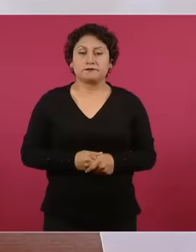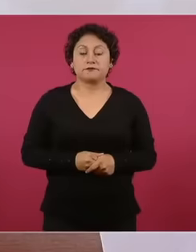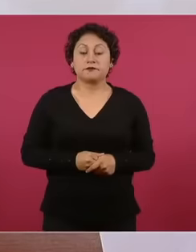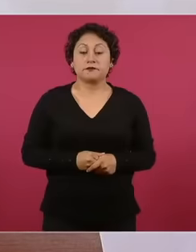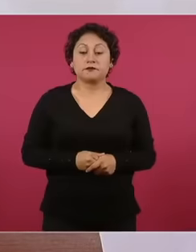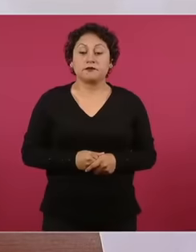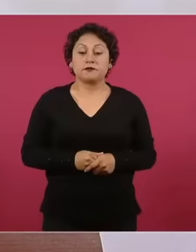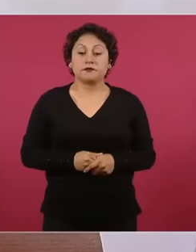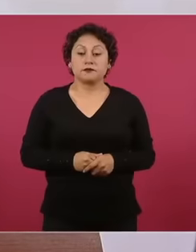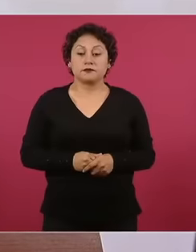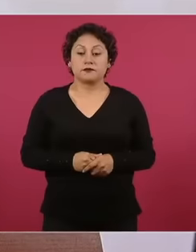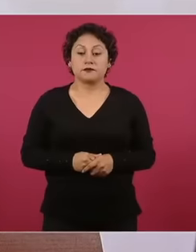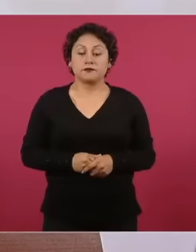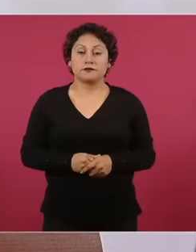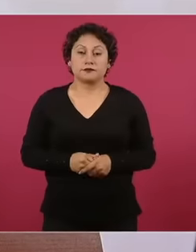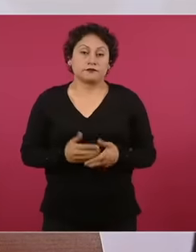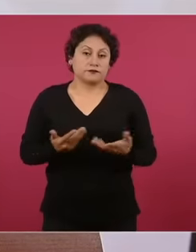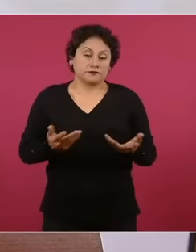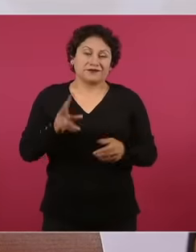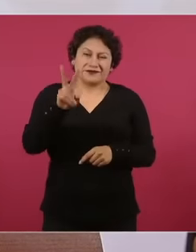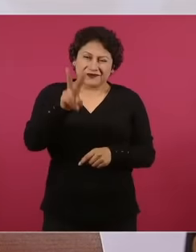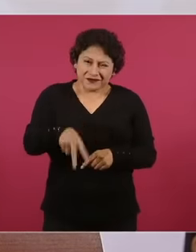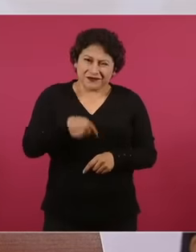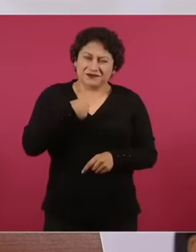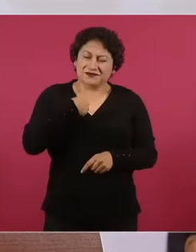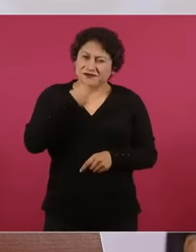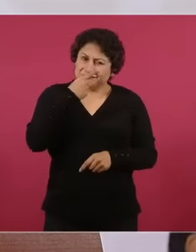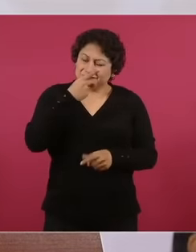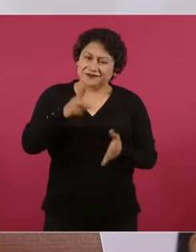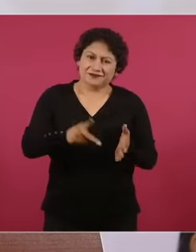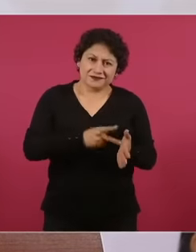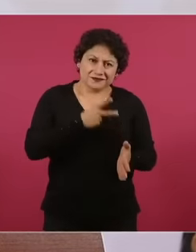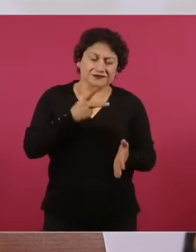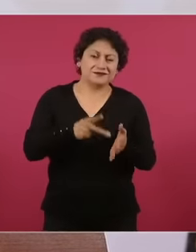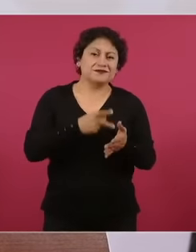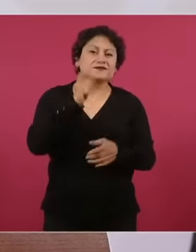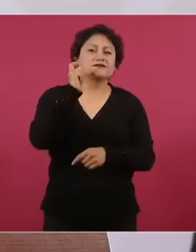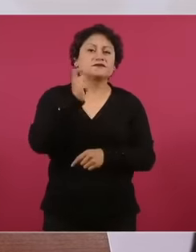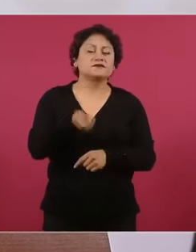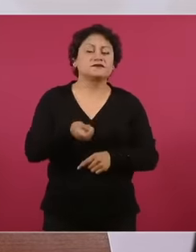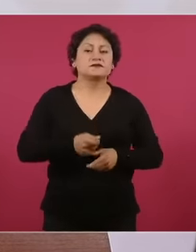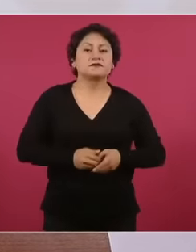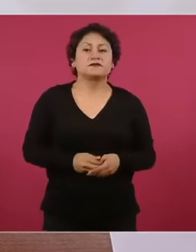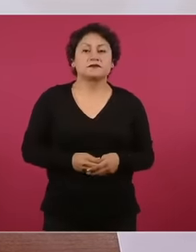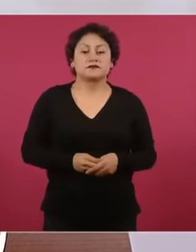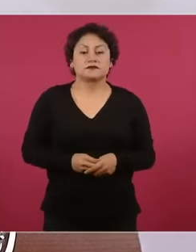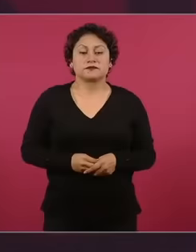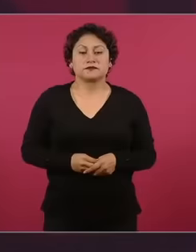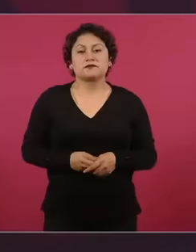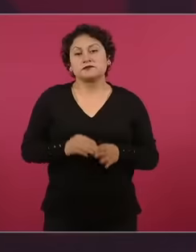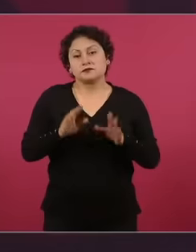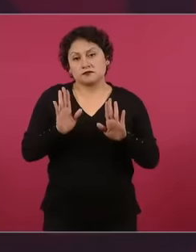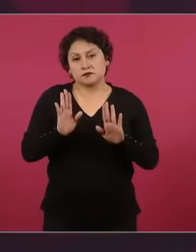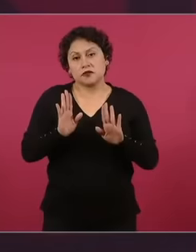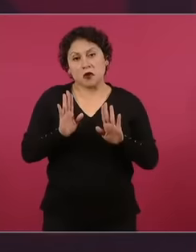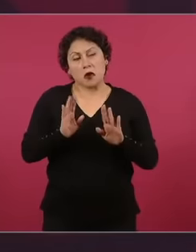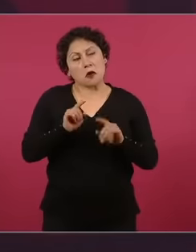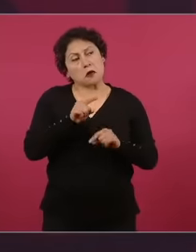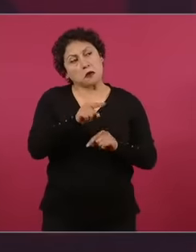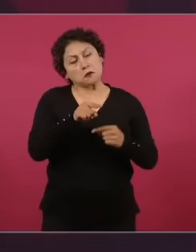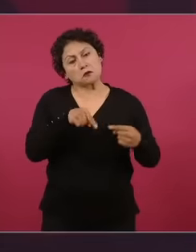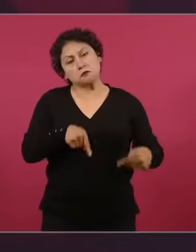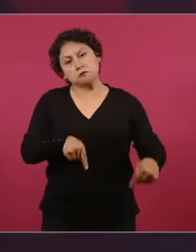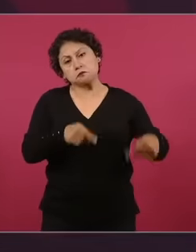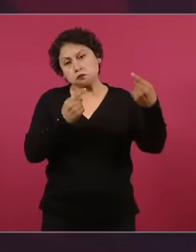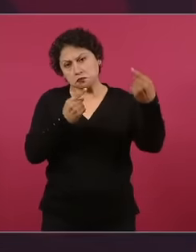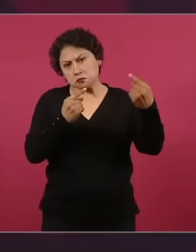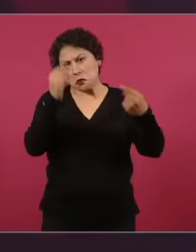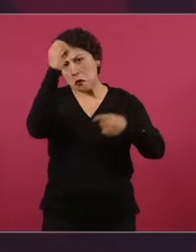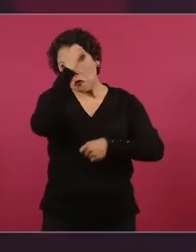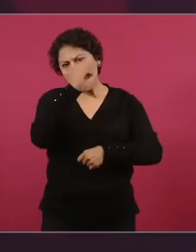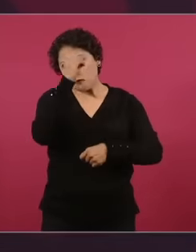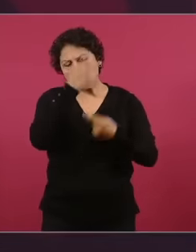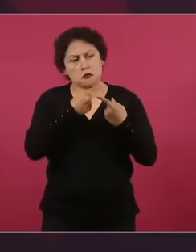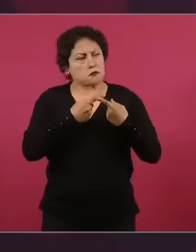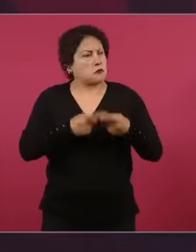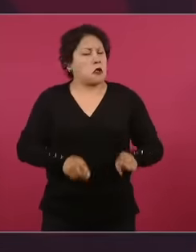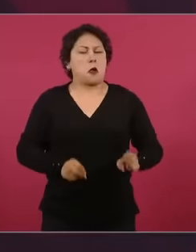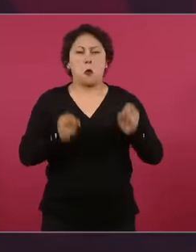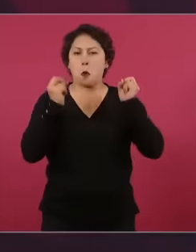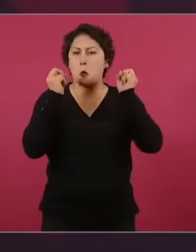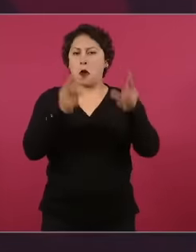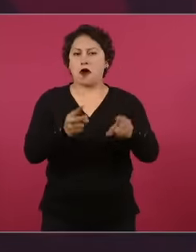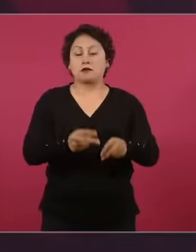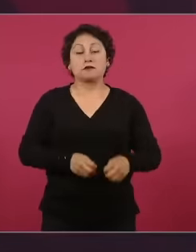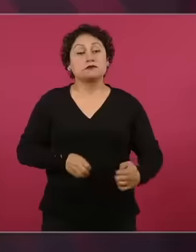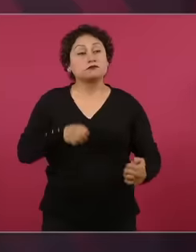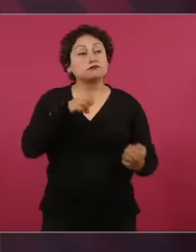I insist, he is my adversary, not my enemy, and I hope you understand